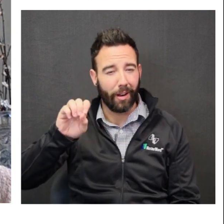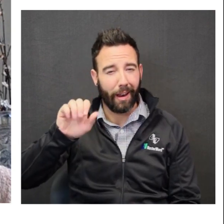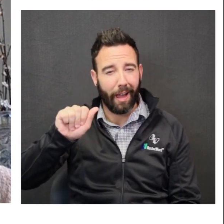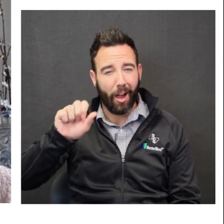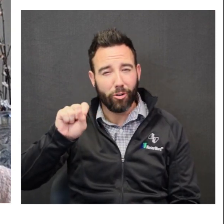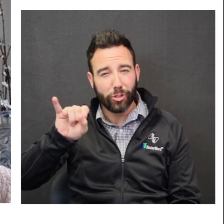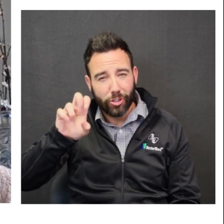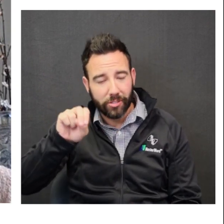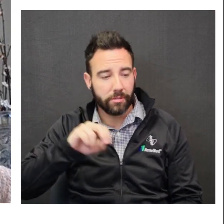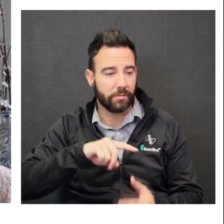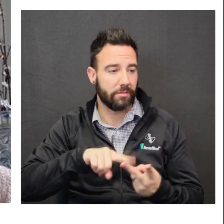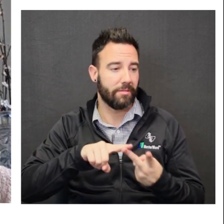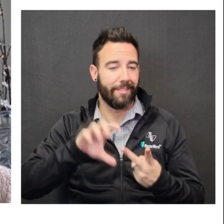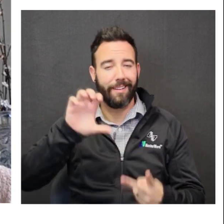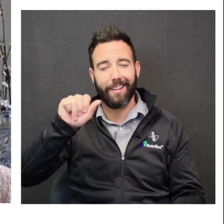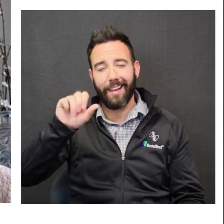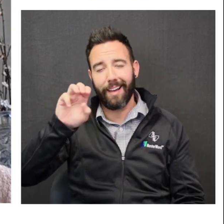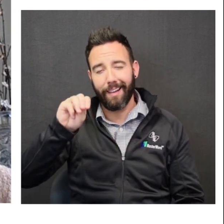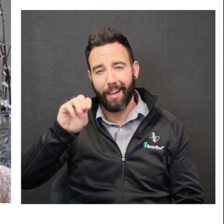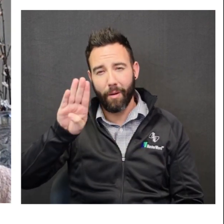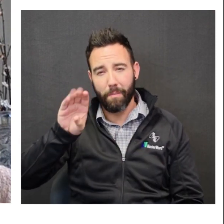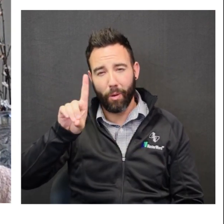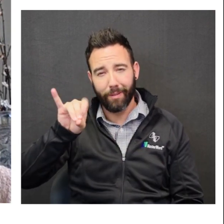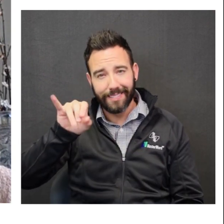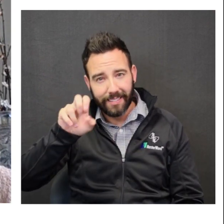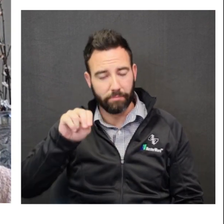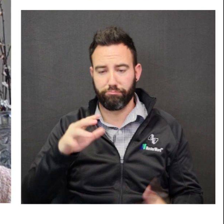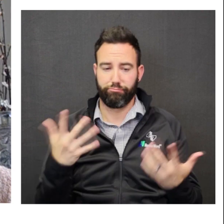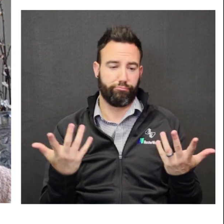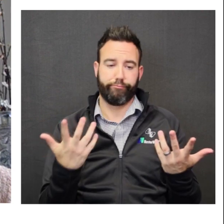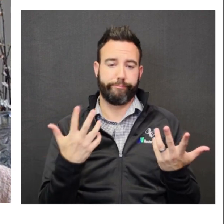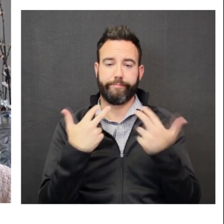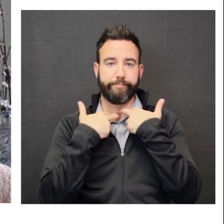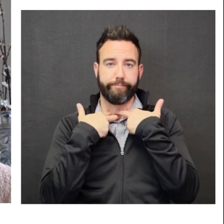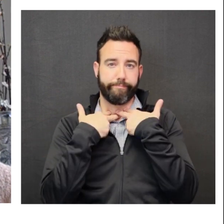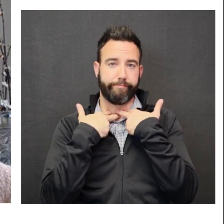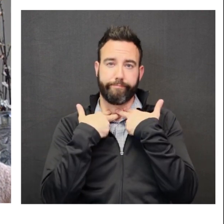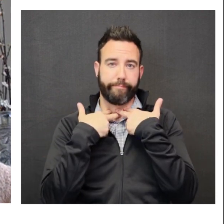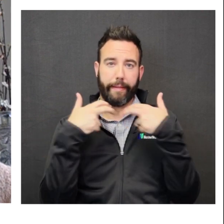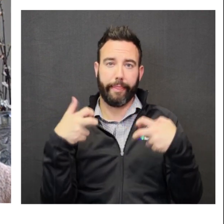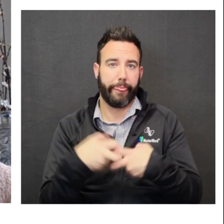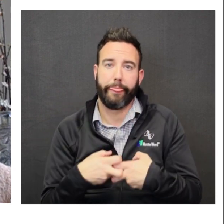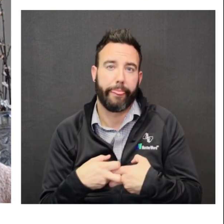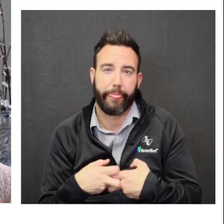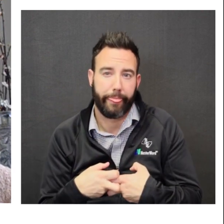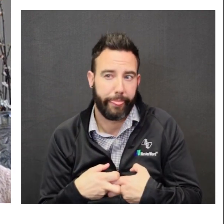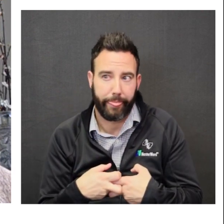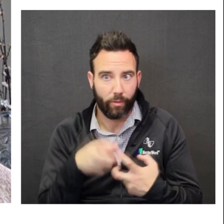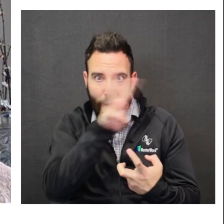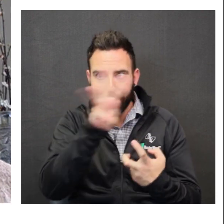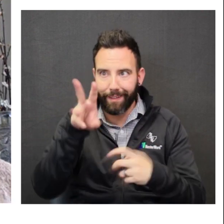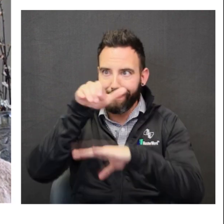quite sure where I go for that you know. Is it gonna be, It's not going to be on the website and the Instagram account is going to be in English.